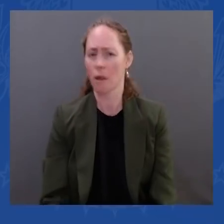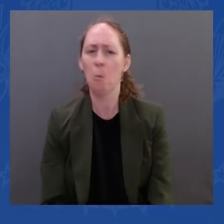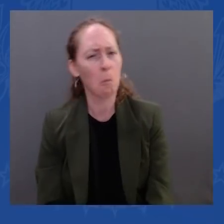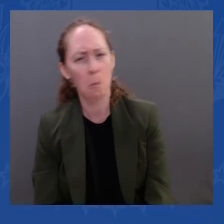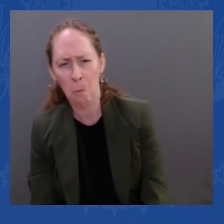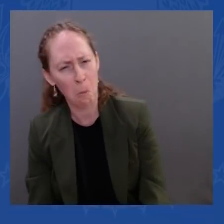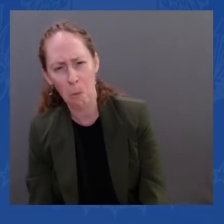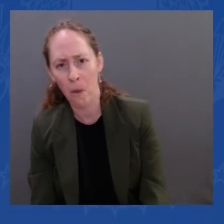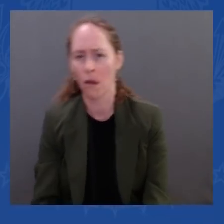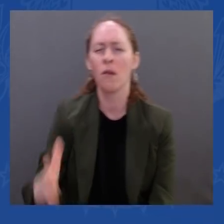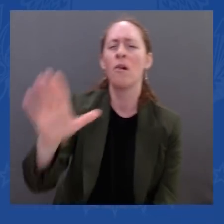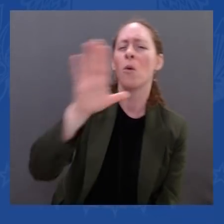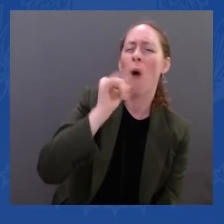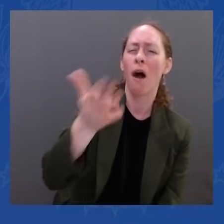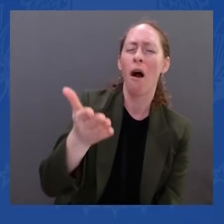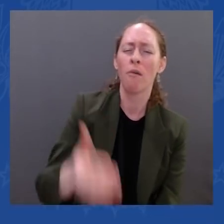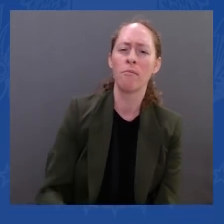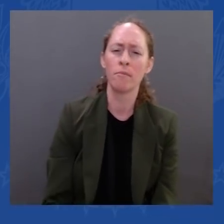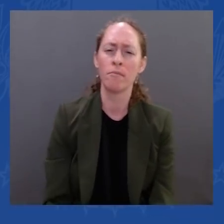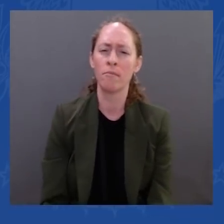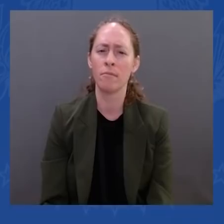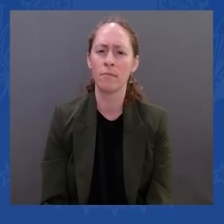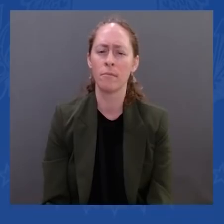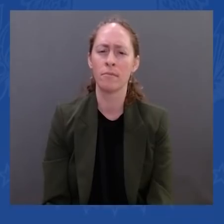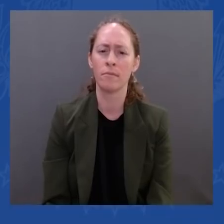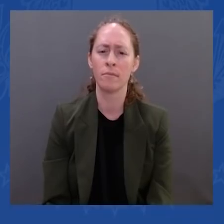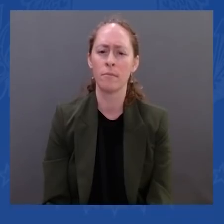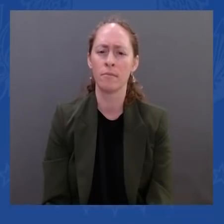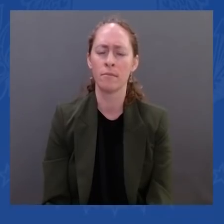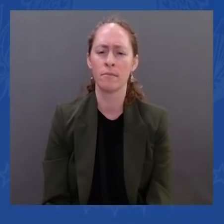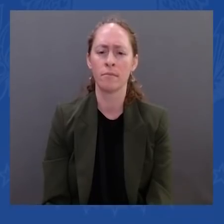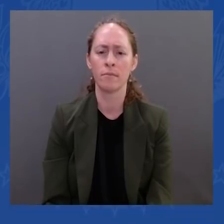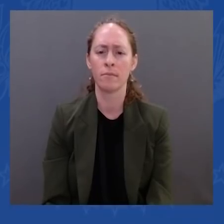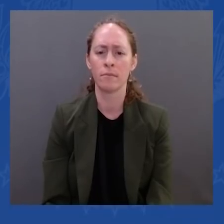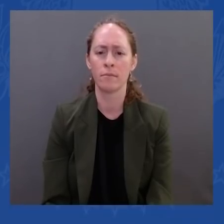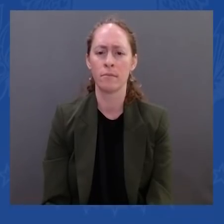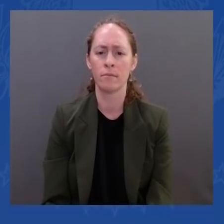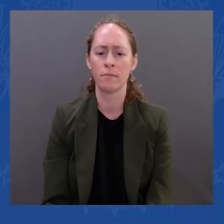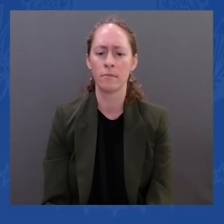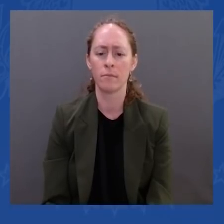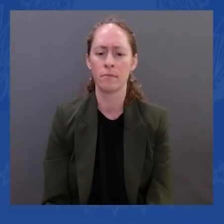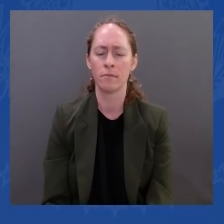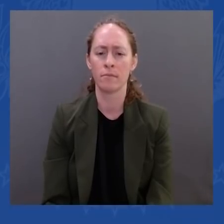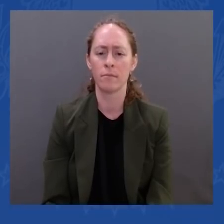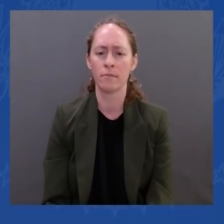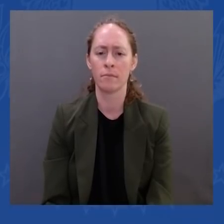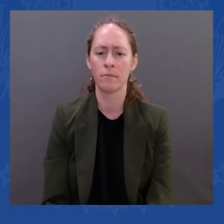the significant progress we've made in making sure we don't have supply chain backups --